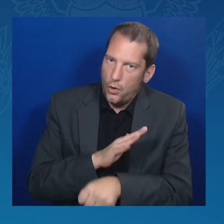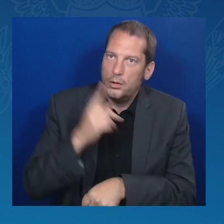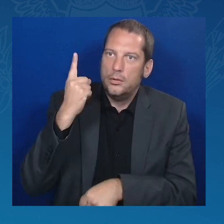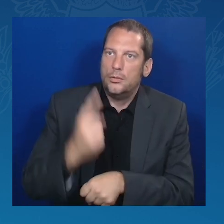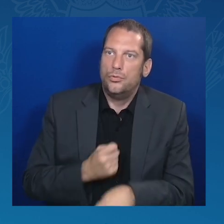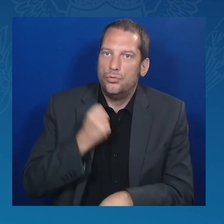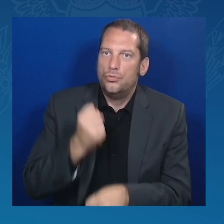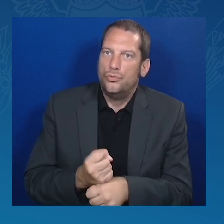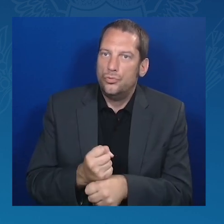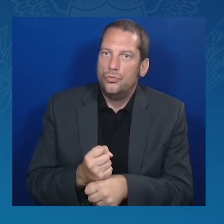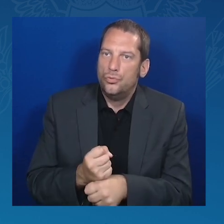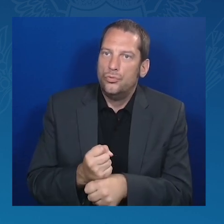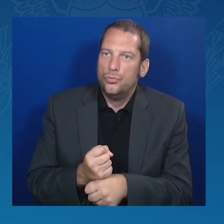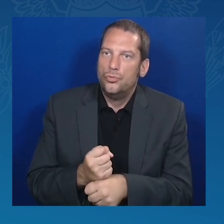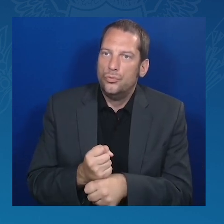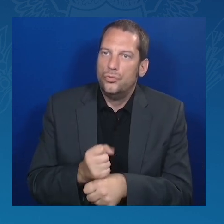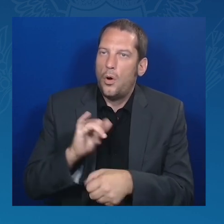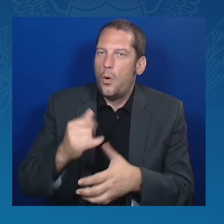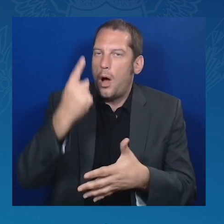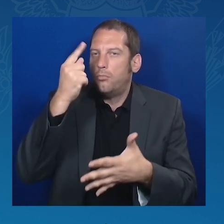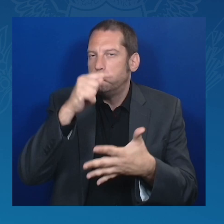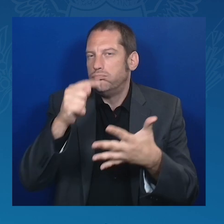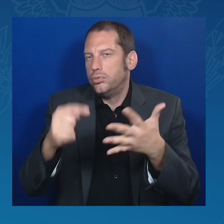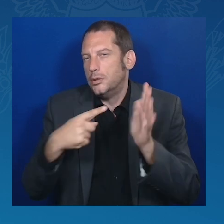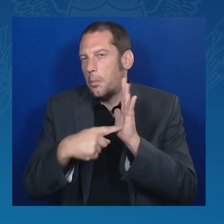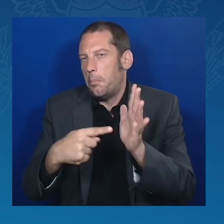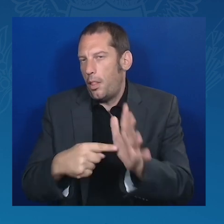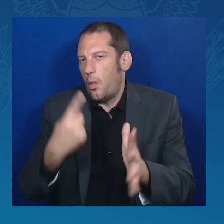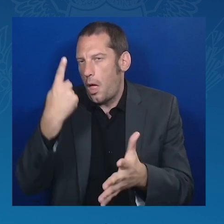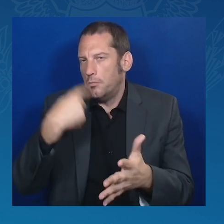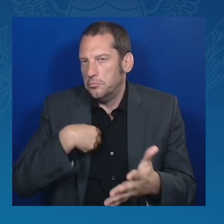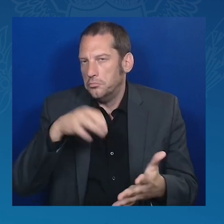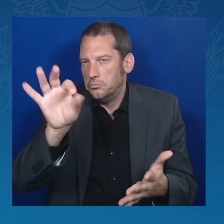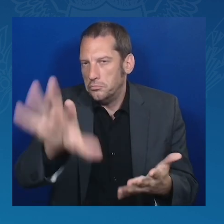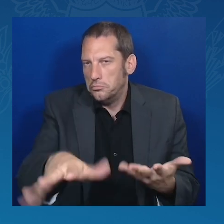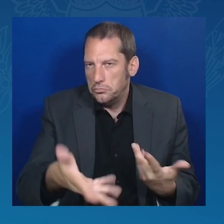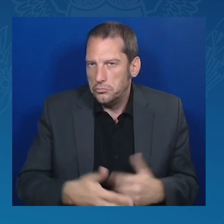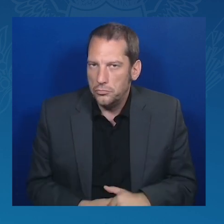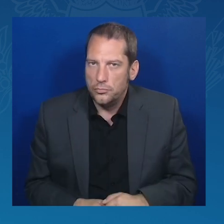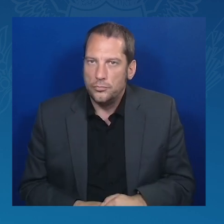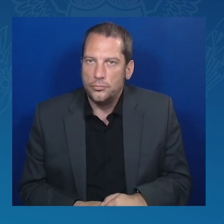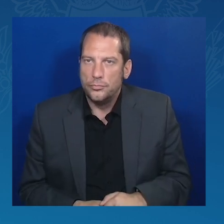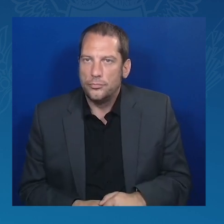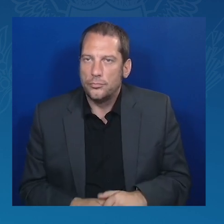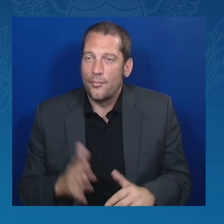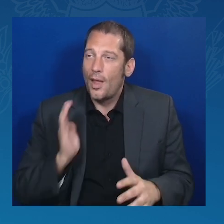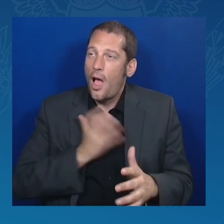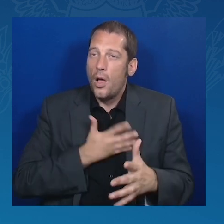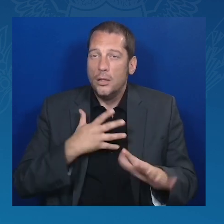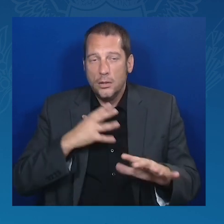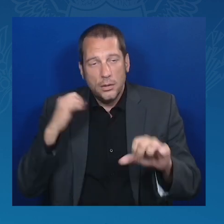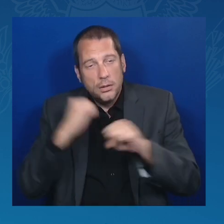And that always should give us a sense of hope and a sense of knowledge of our power.